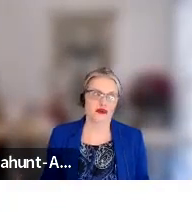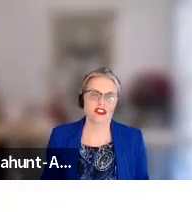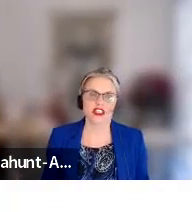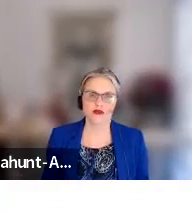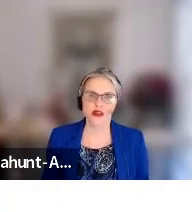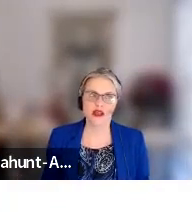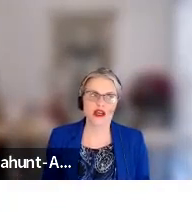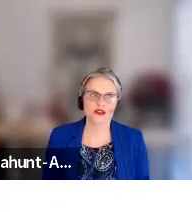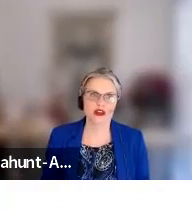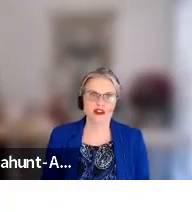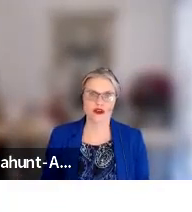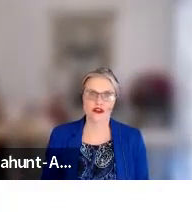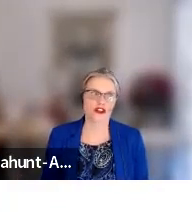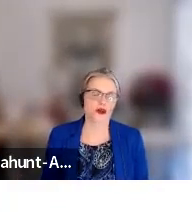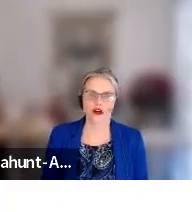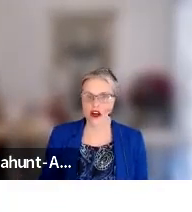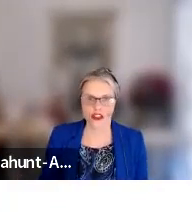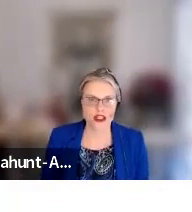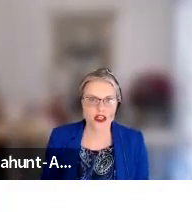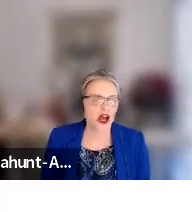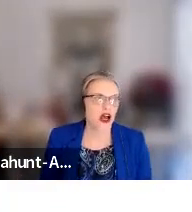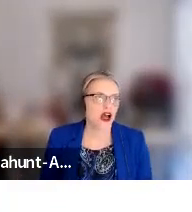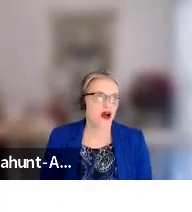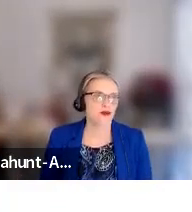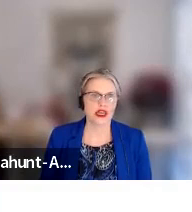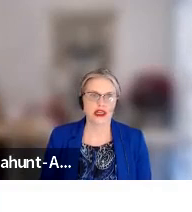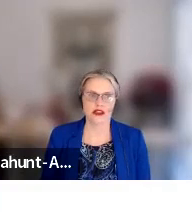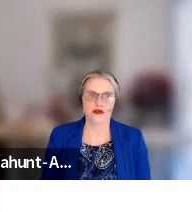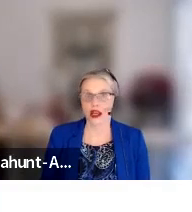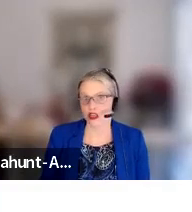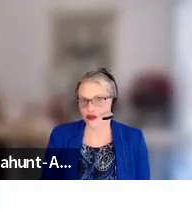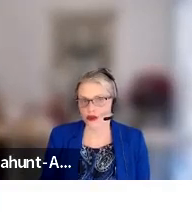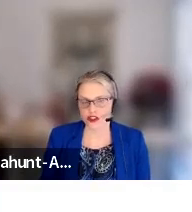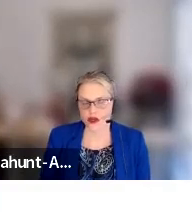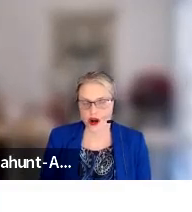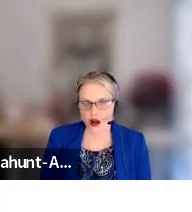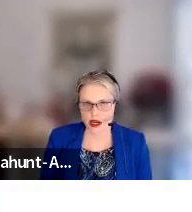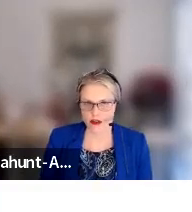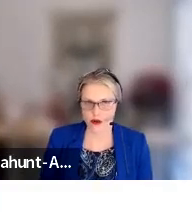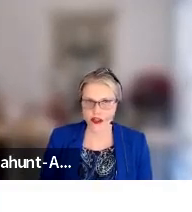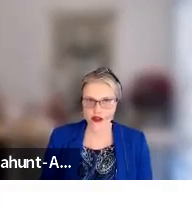she reached out to me because there are some concerns about aggression and rage, which is very common after brain injury.